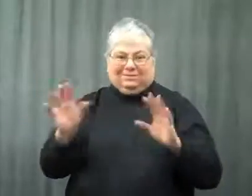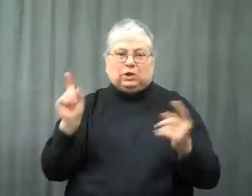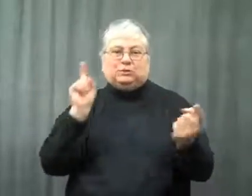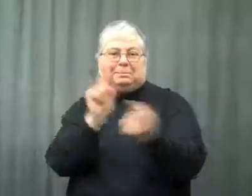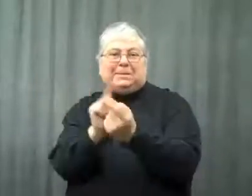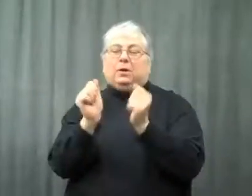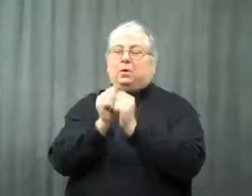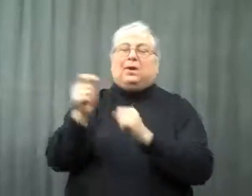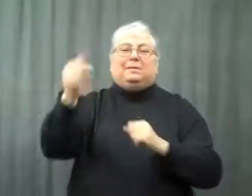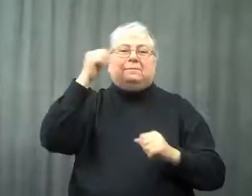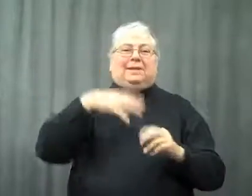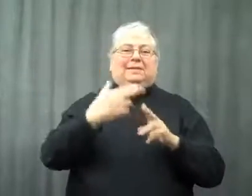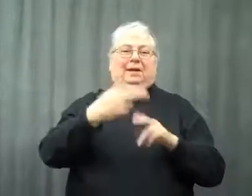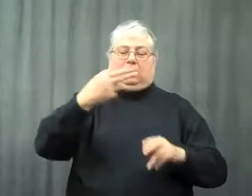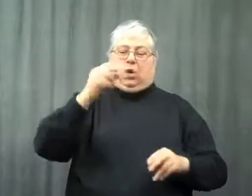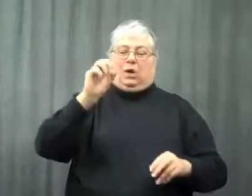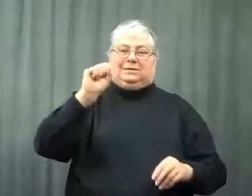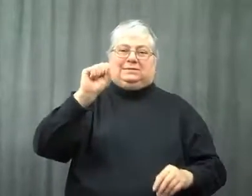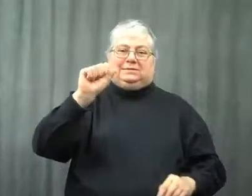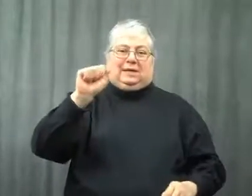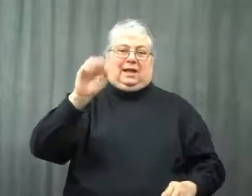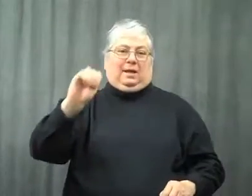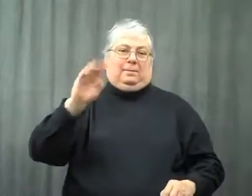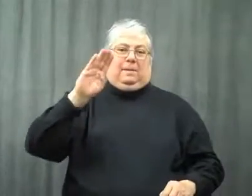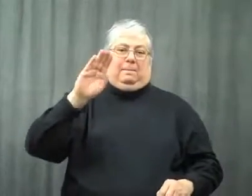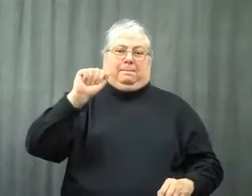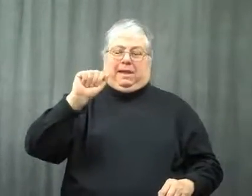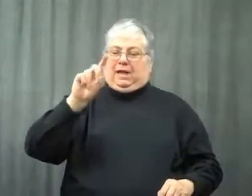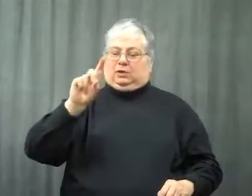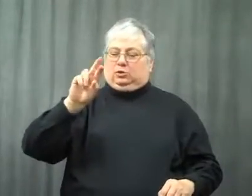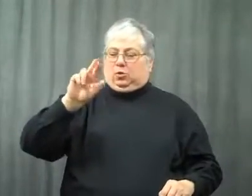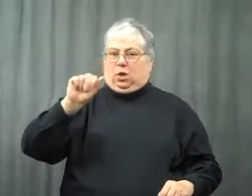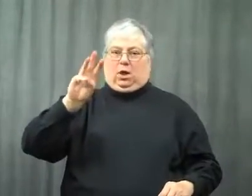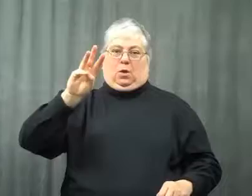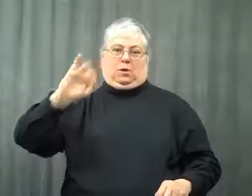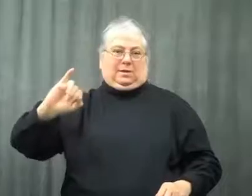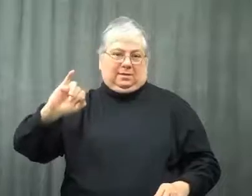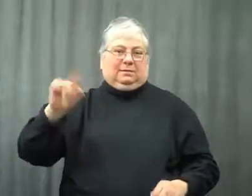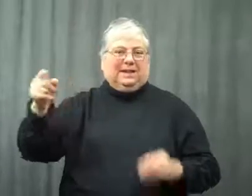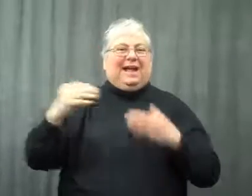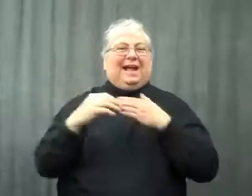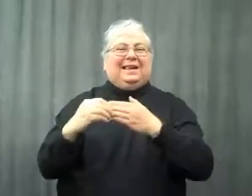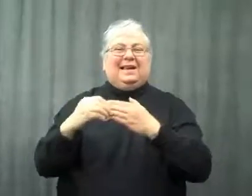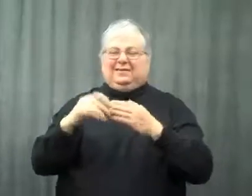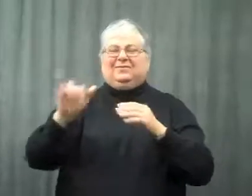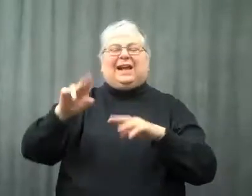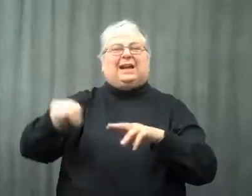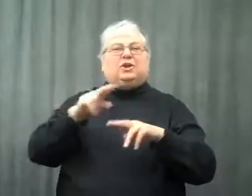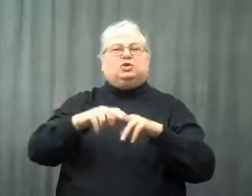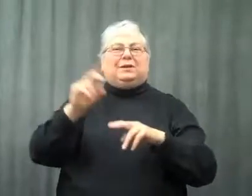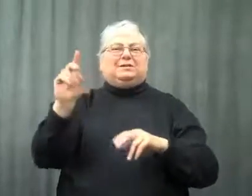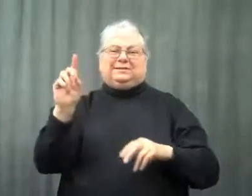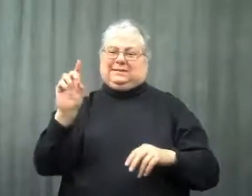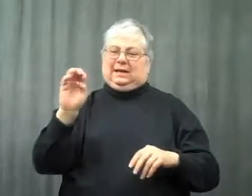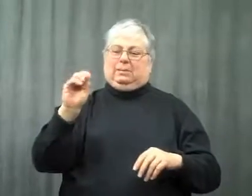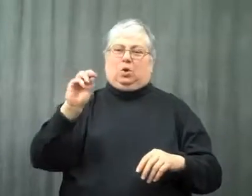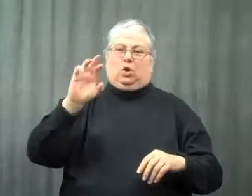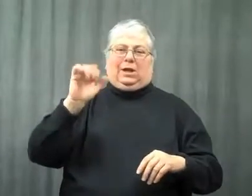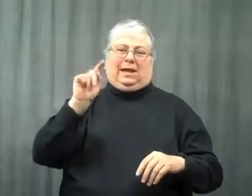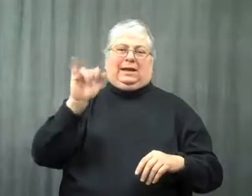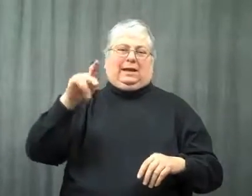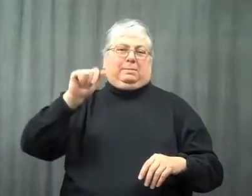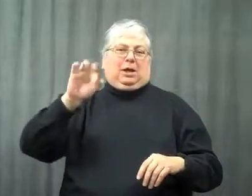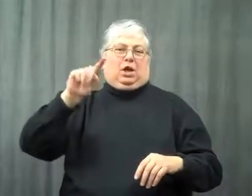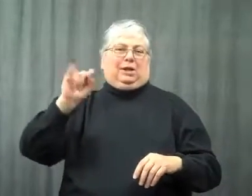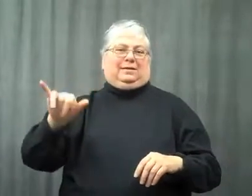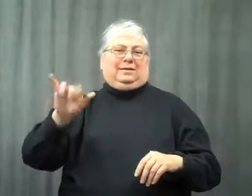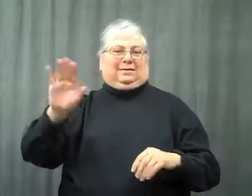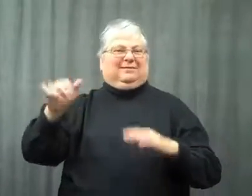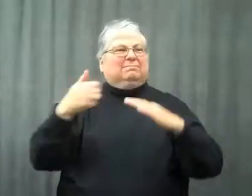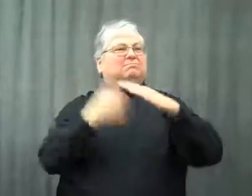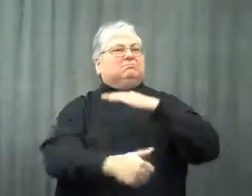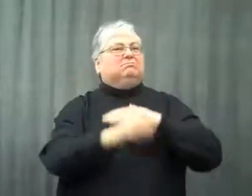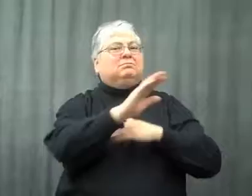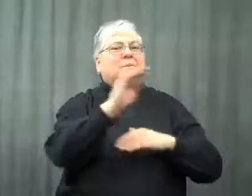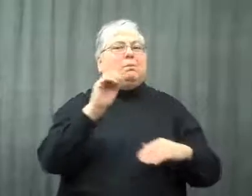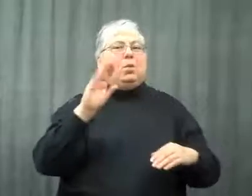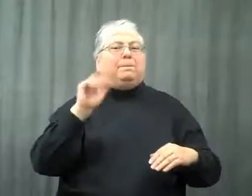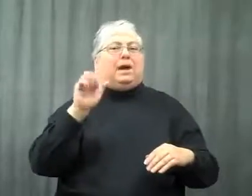had met with Hossam Badrawi, who led Mubarak's National Democratic Party,